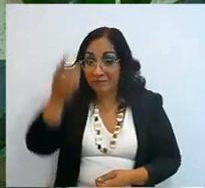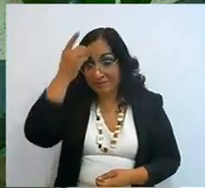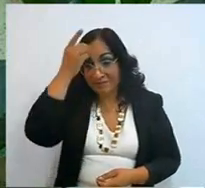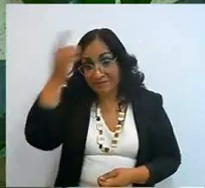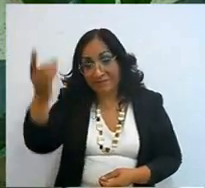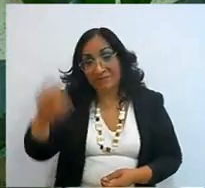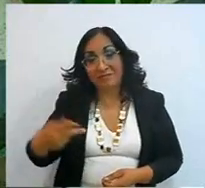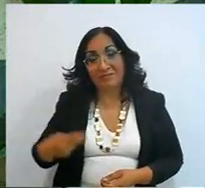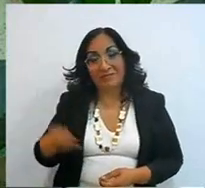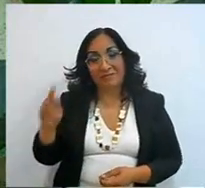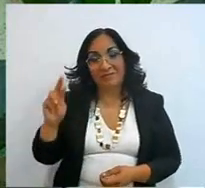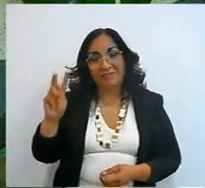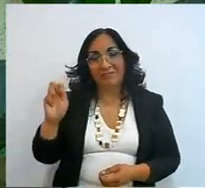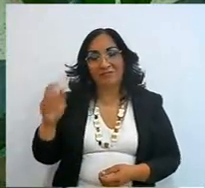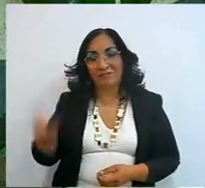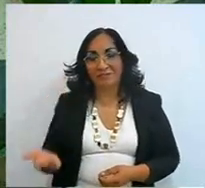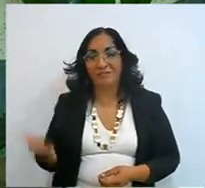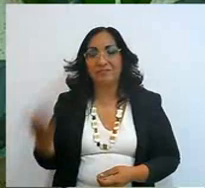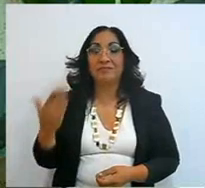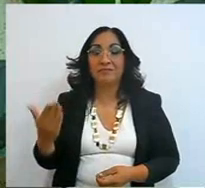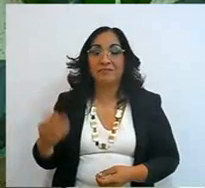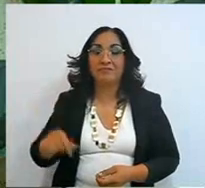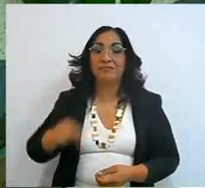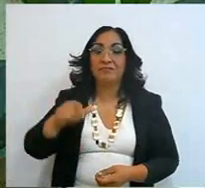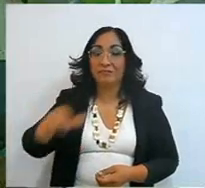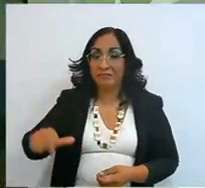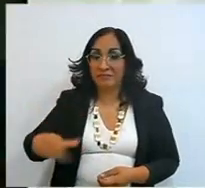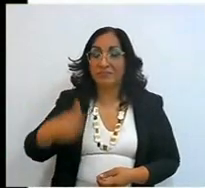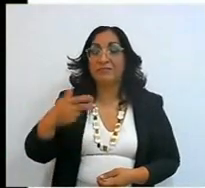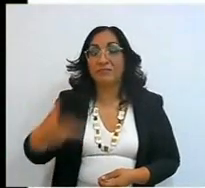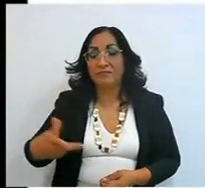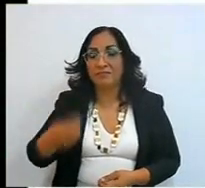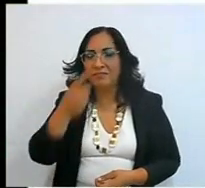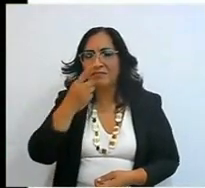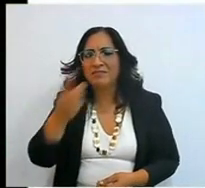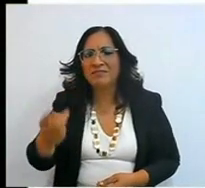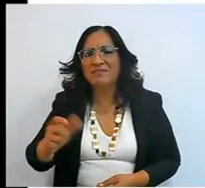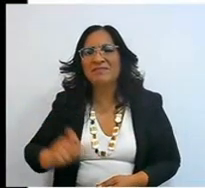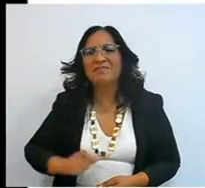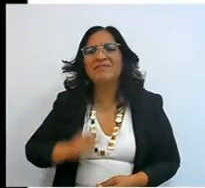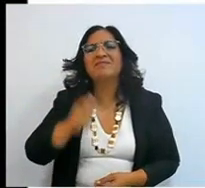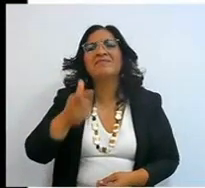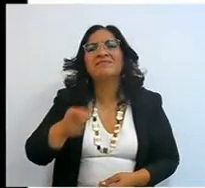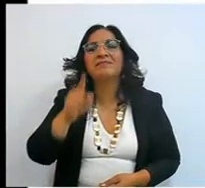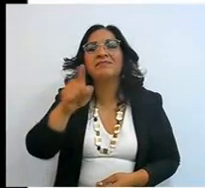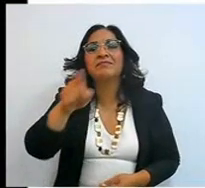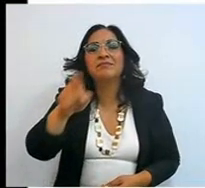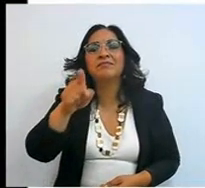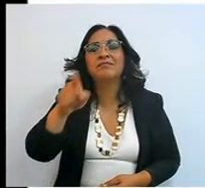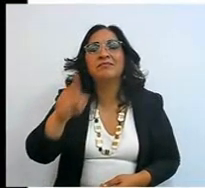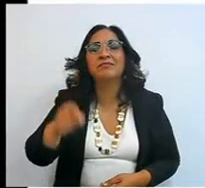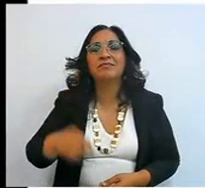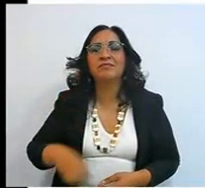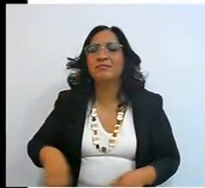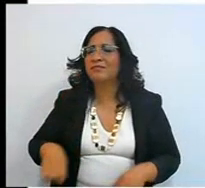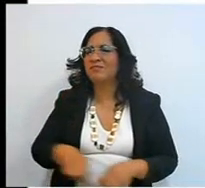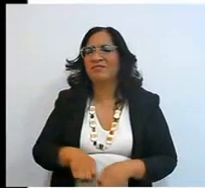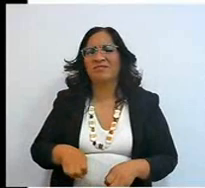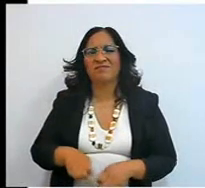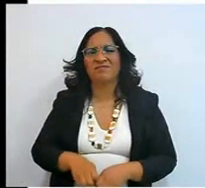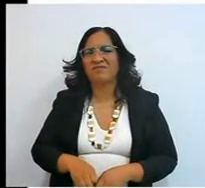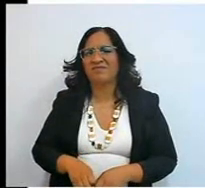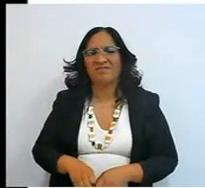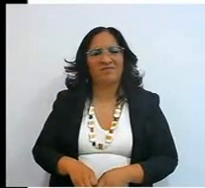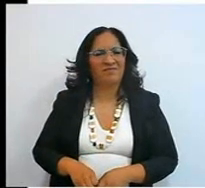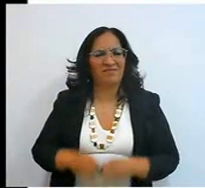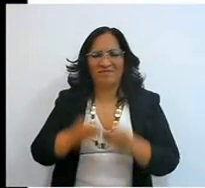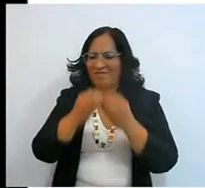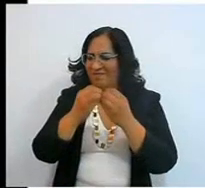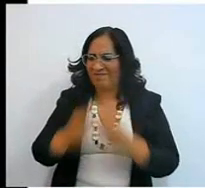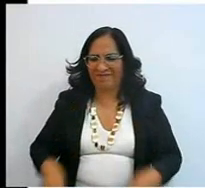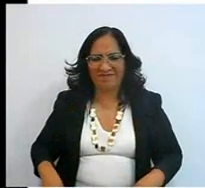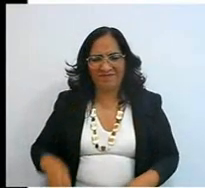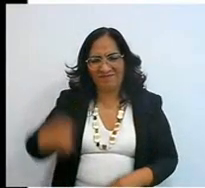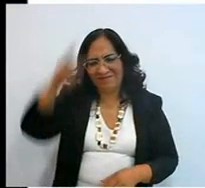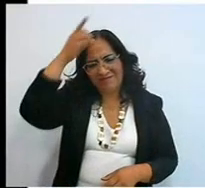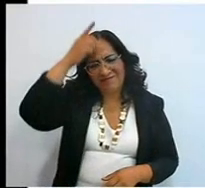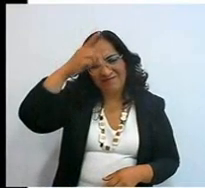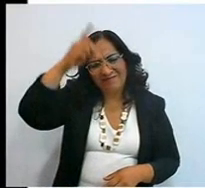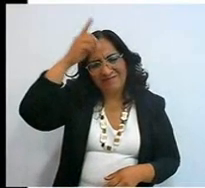Proverb 5:12-13 "And you say: (who? you, you) How I hated the advice, And my heart despised